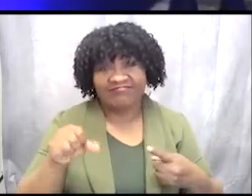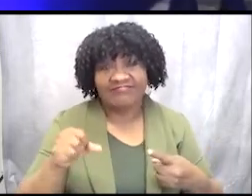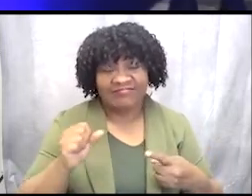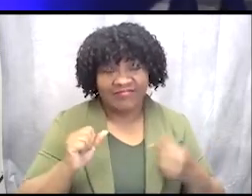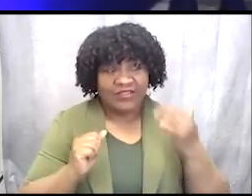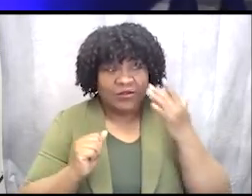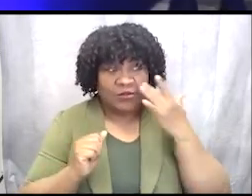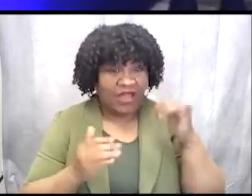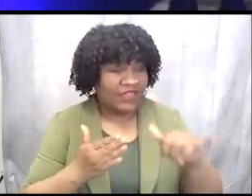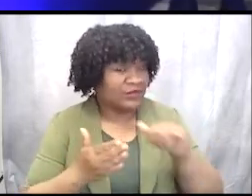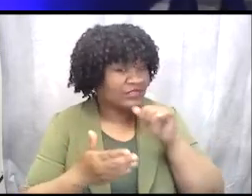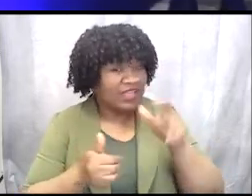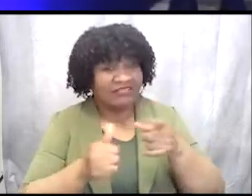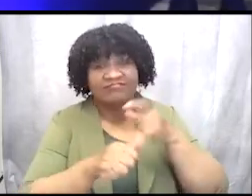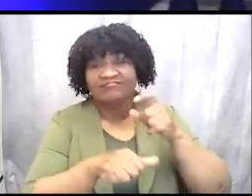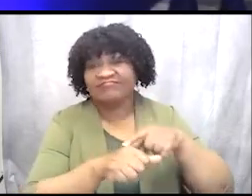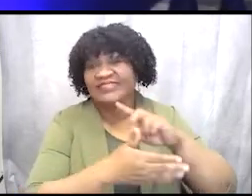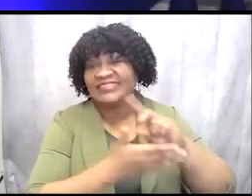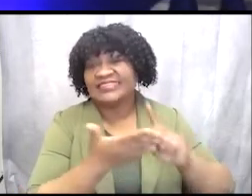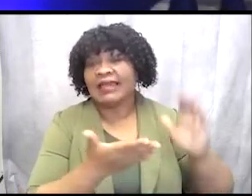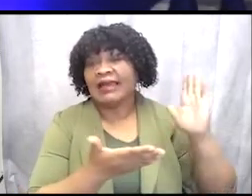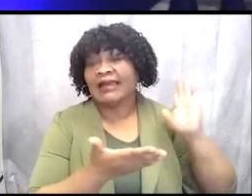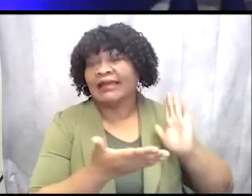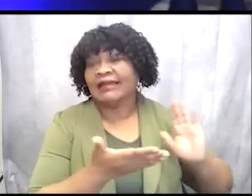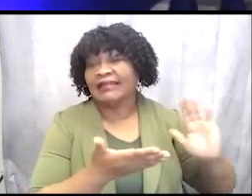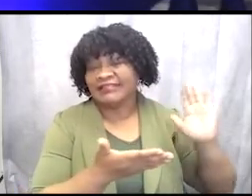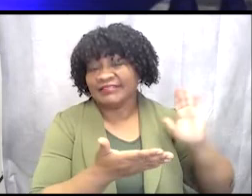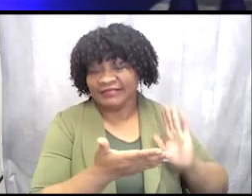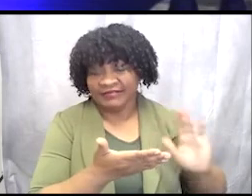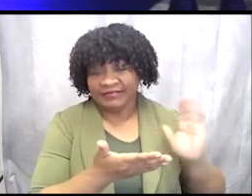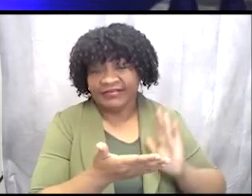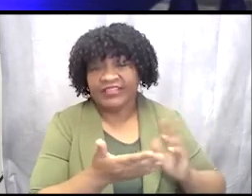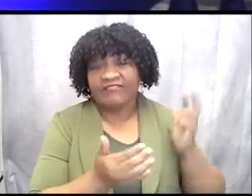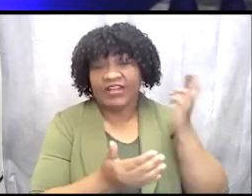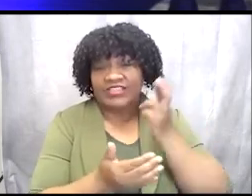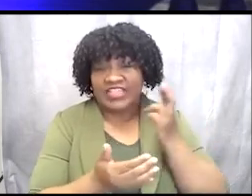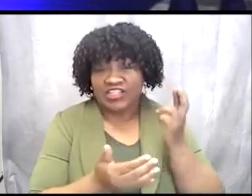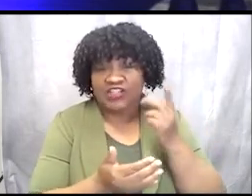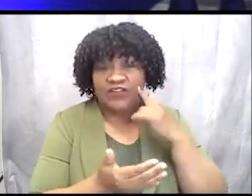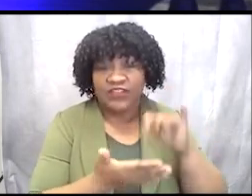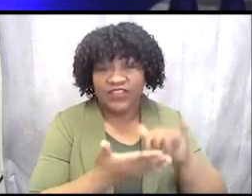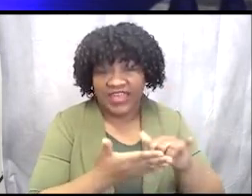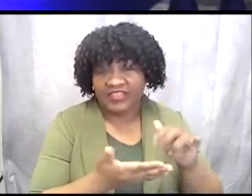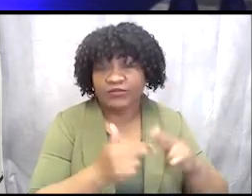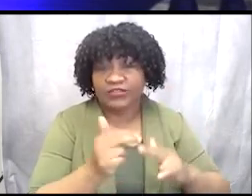because that was not the underlying foundation upon which it was built.